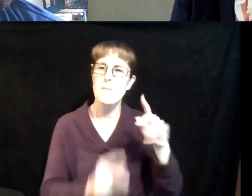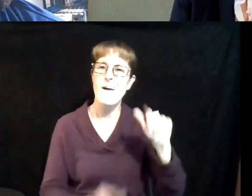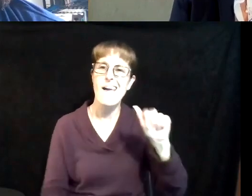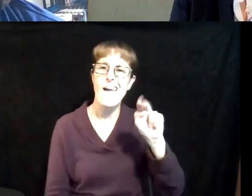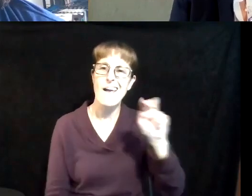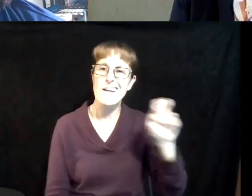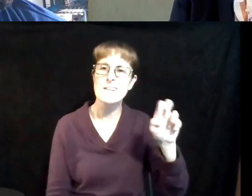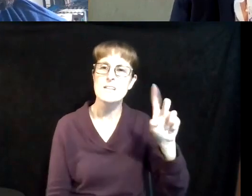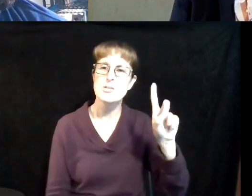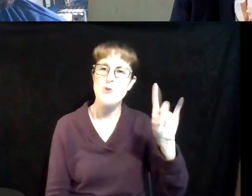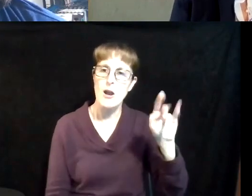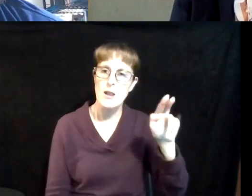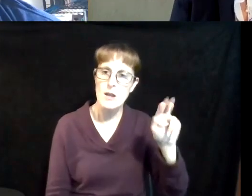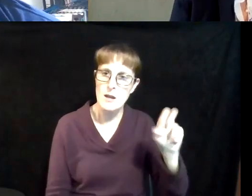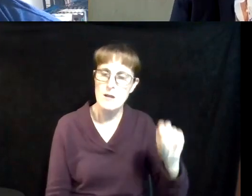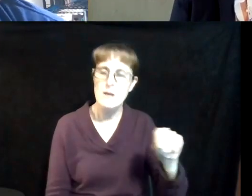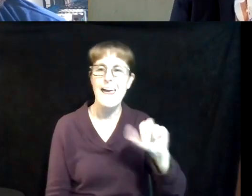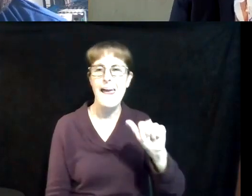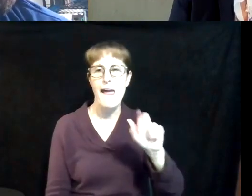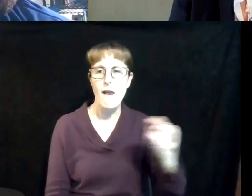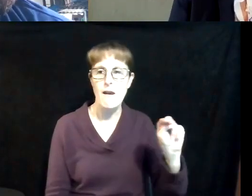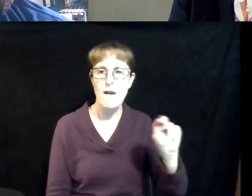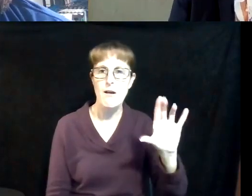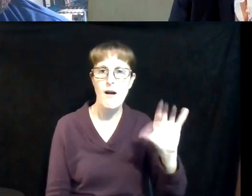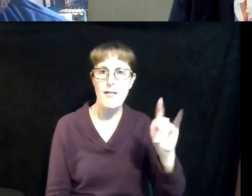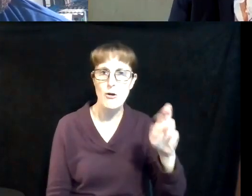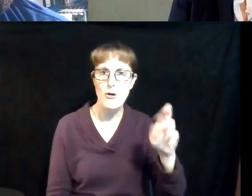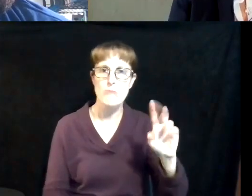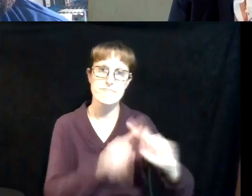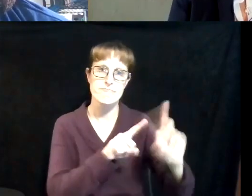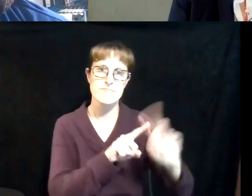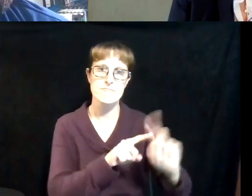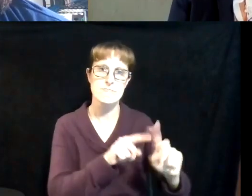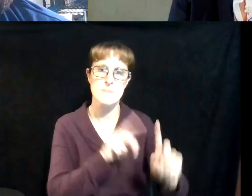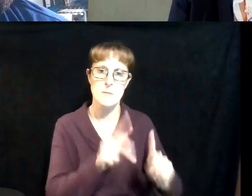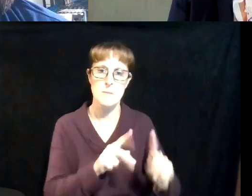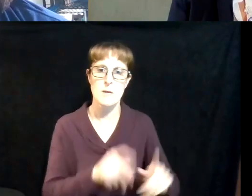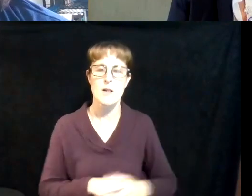many others for many decades. But this particular moment in time that will always stick with